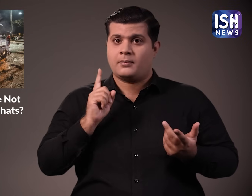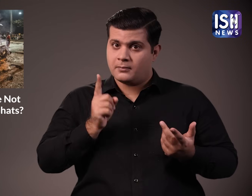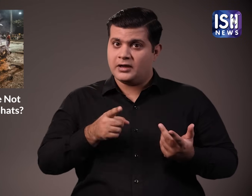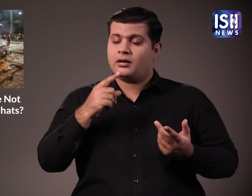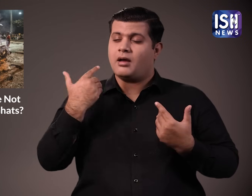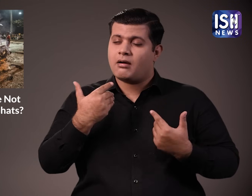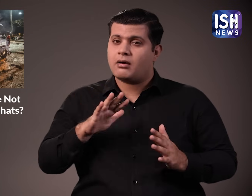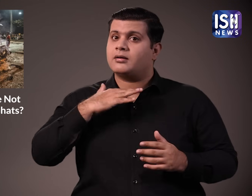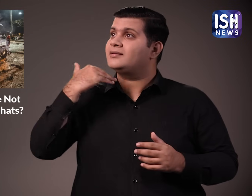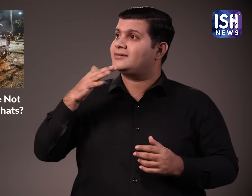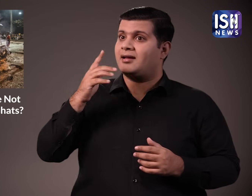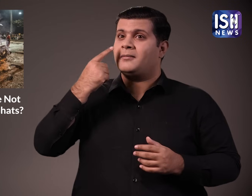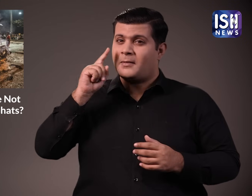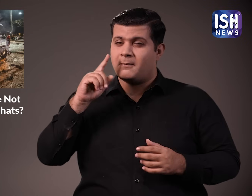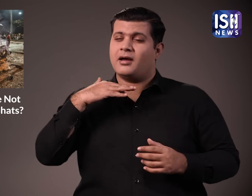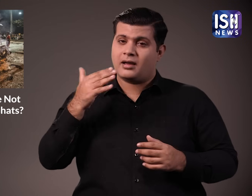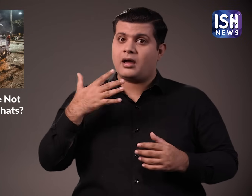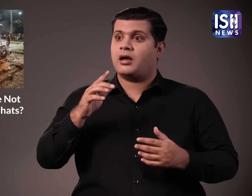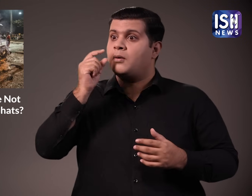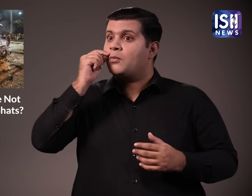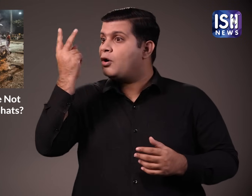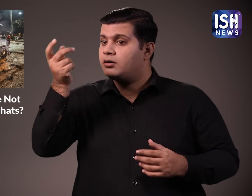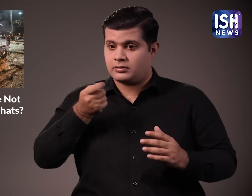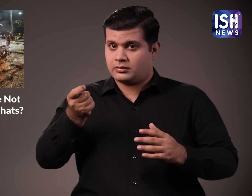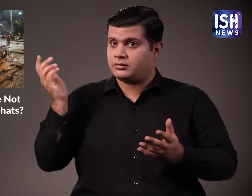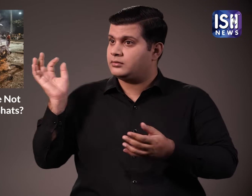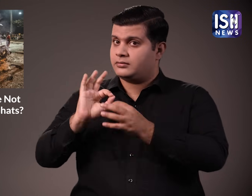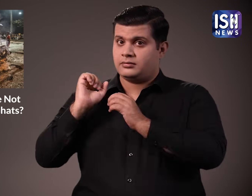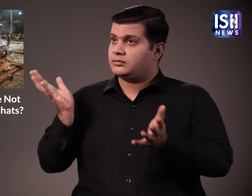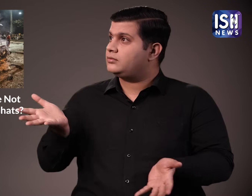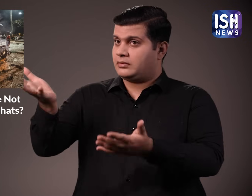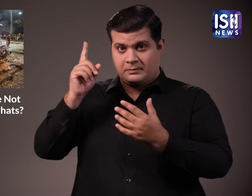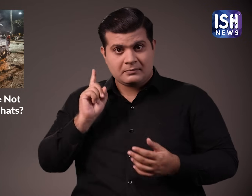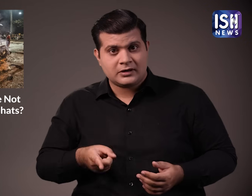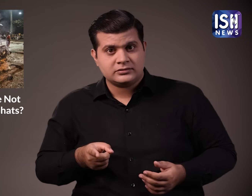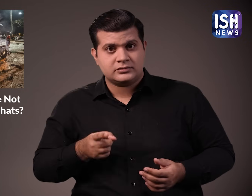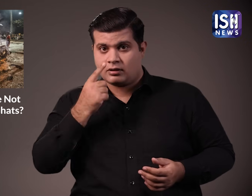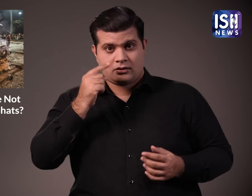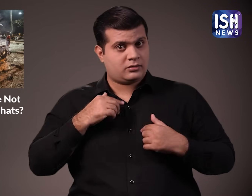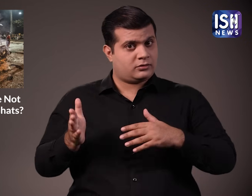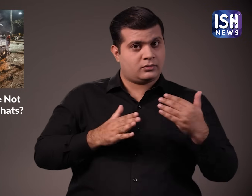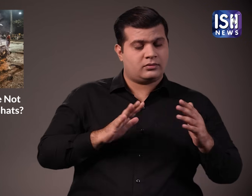If there the father dies, should only search for a man to perform the last rites? Aren't the daughters allowed?